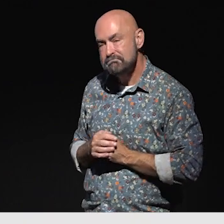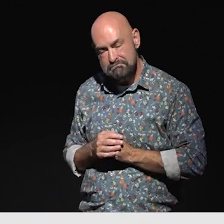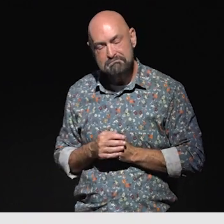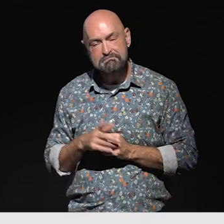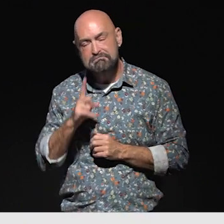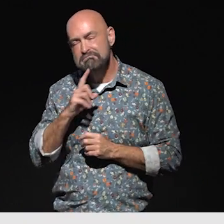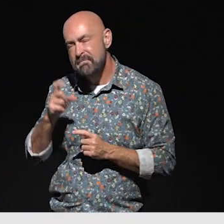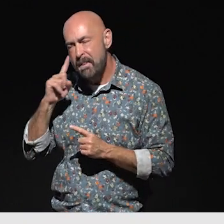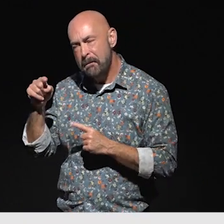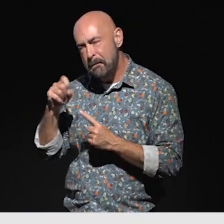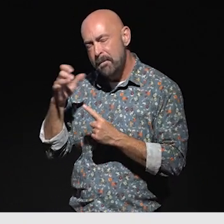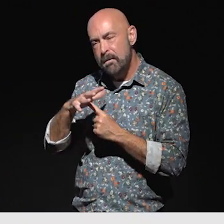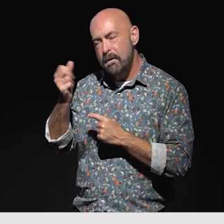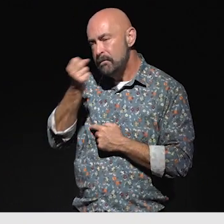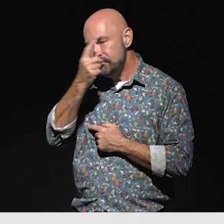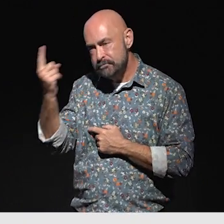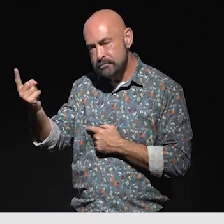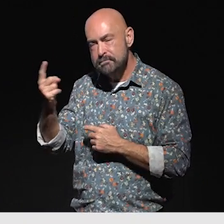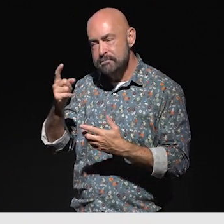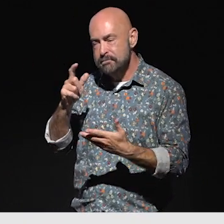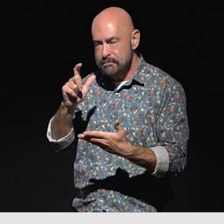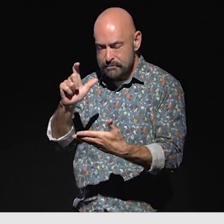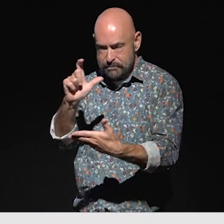to understand the caricatural quality